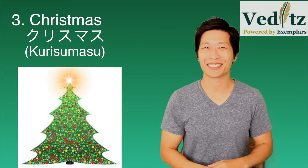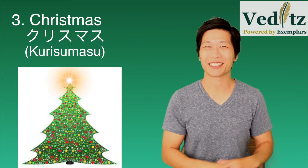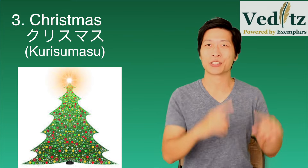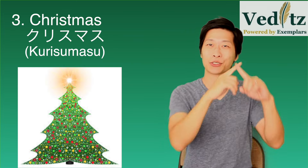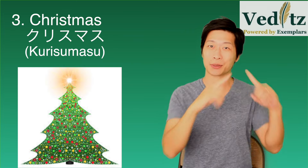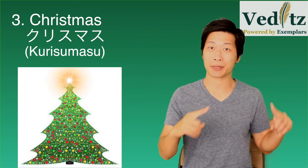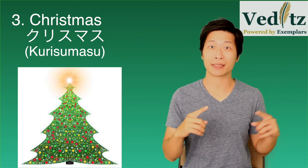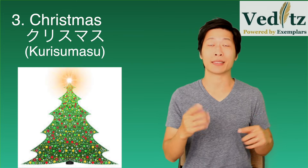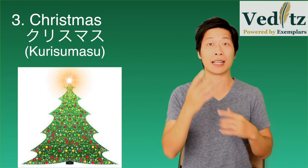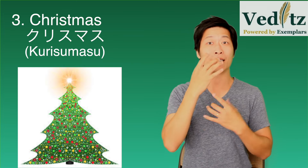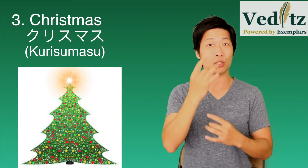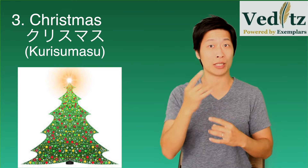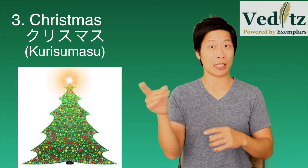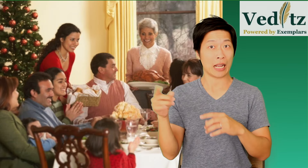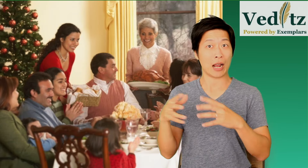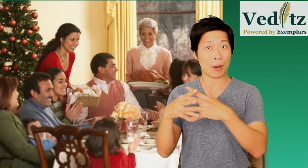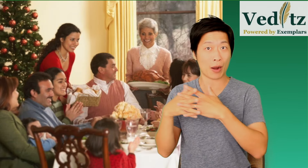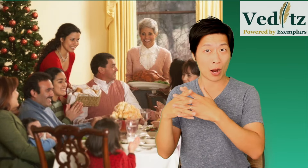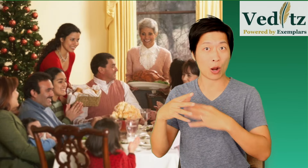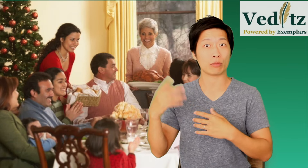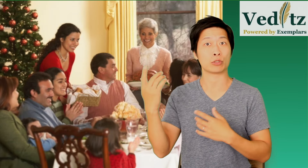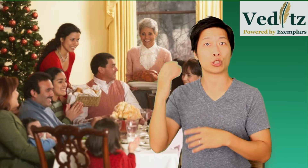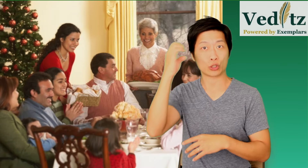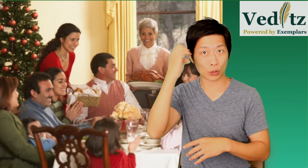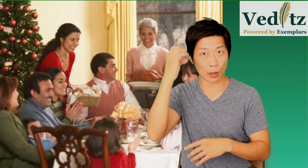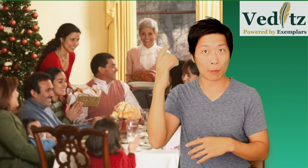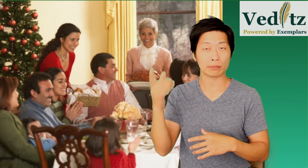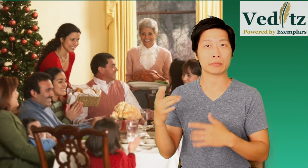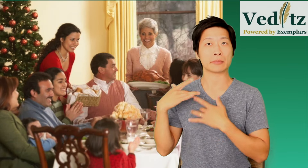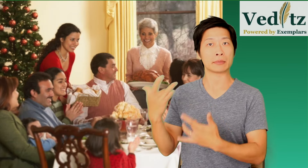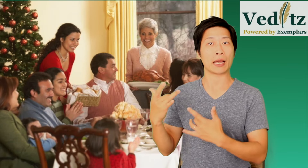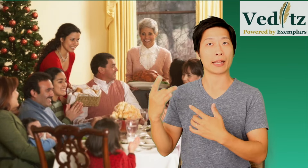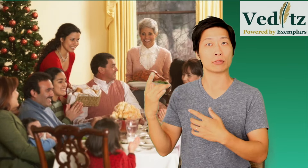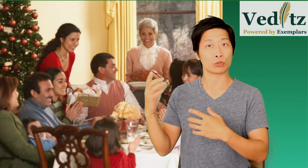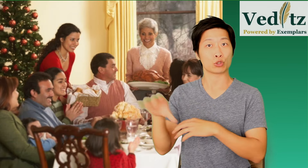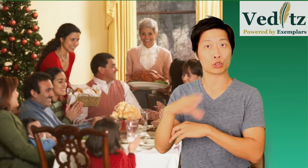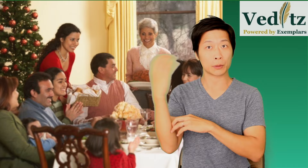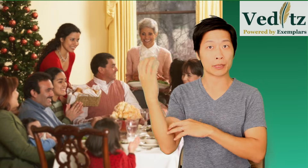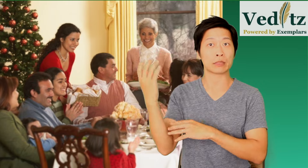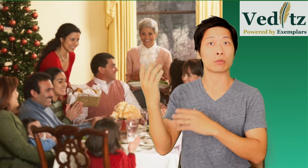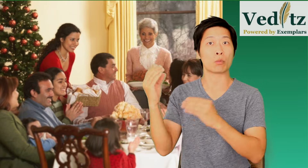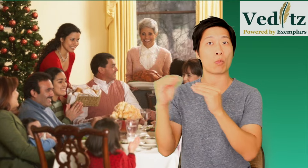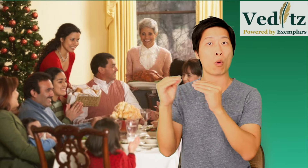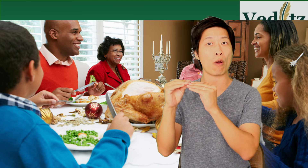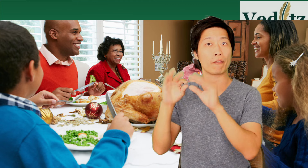In America or in Europe Christmas is celebrated with the family